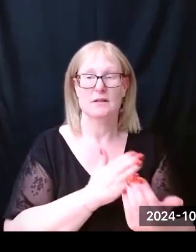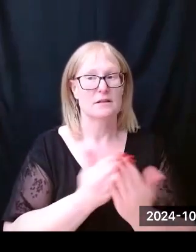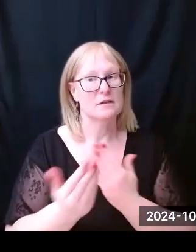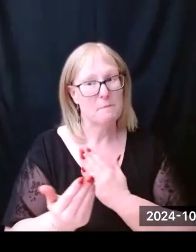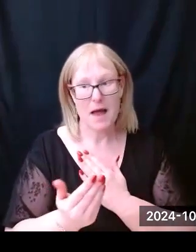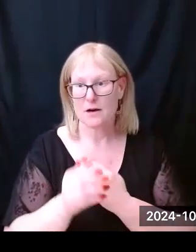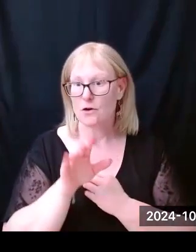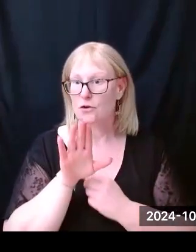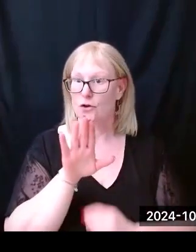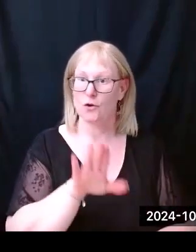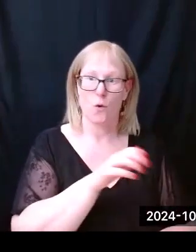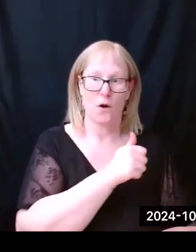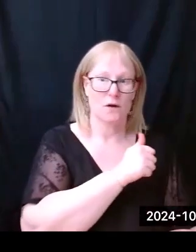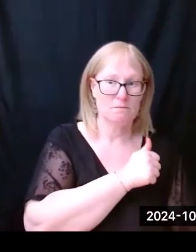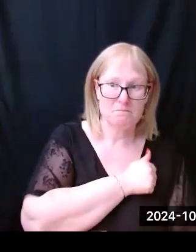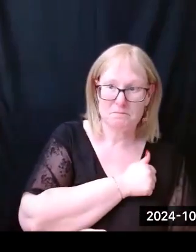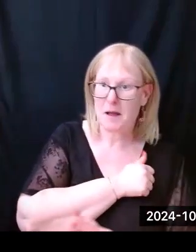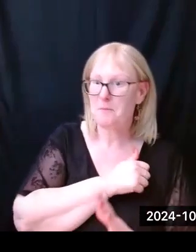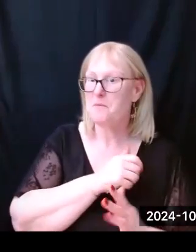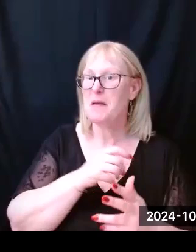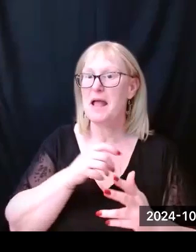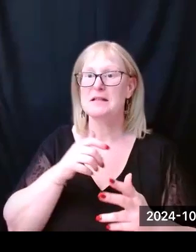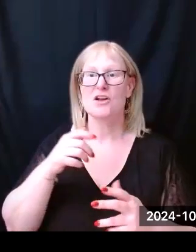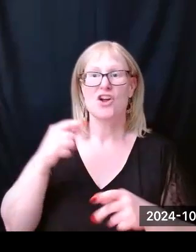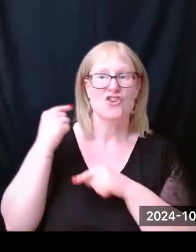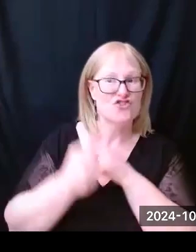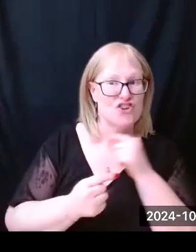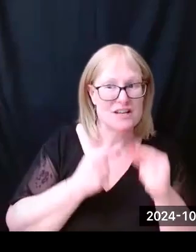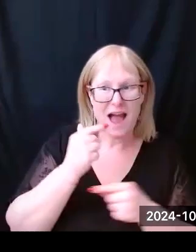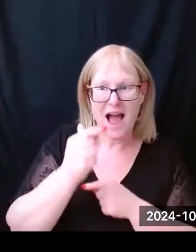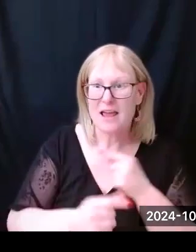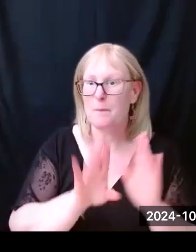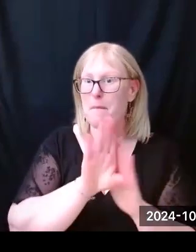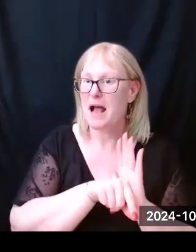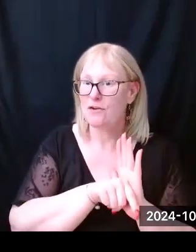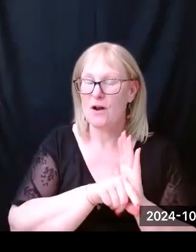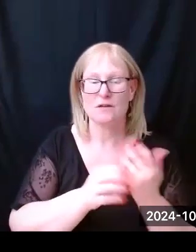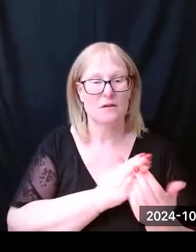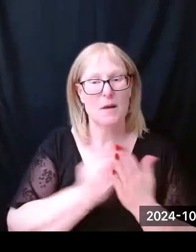temperament or genetic makeup is, when there are those stable, strong, nurturing